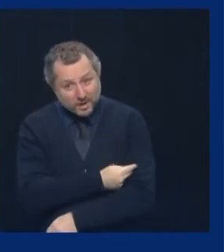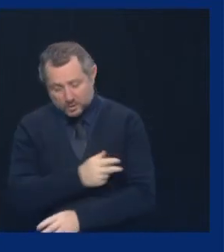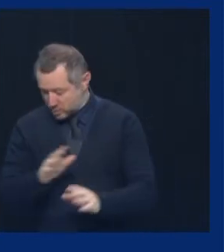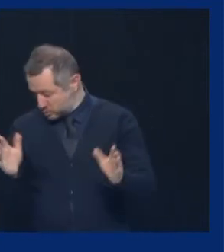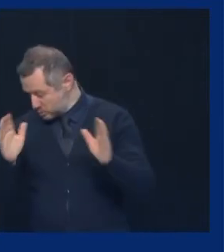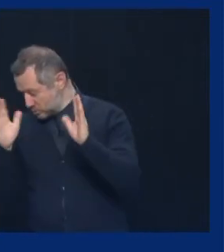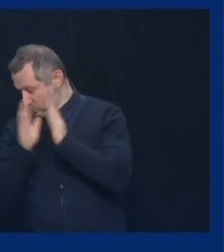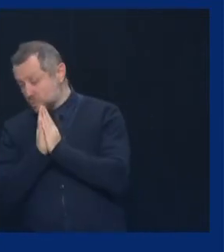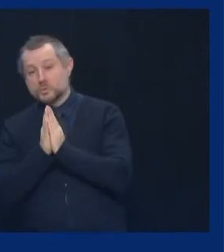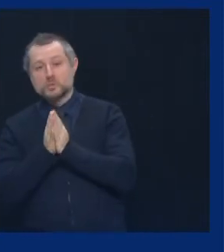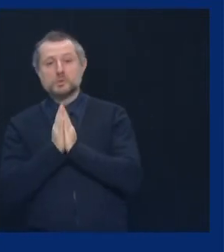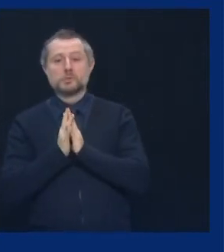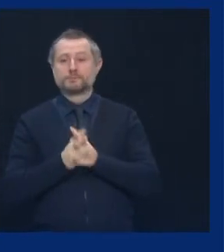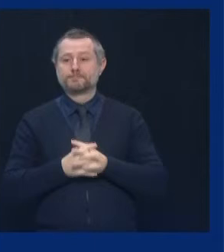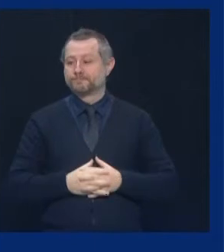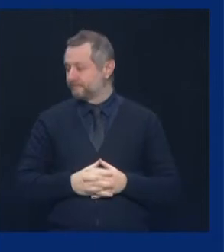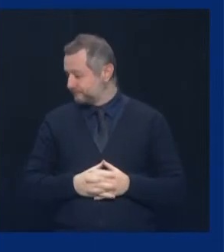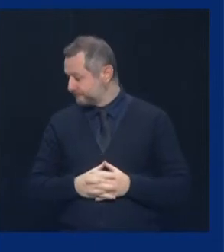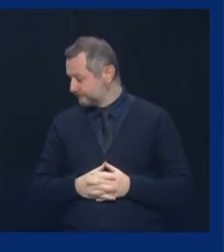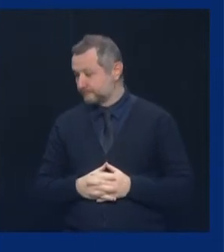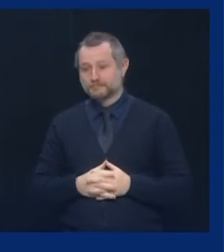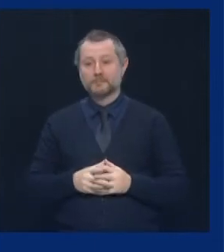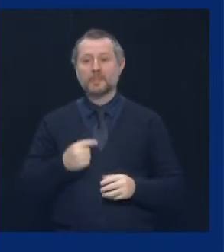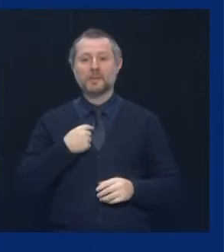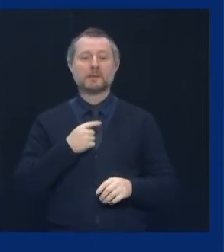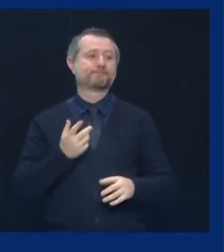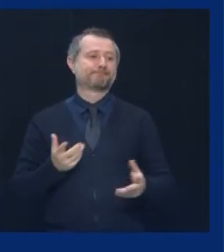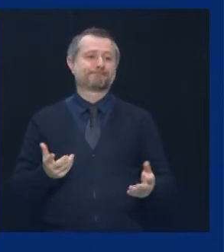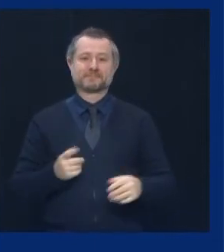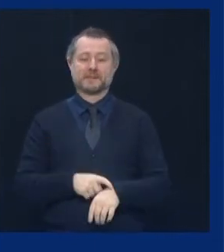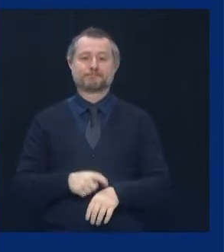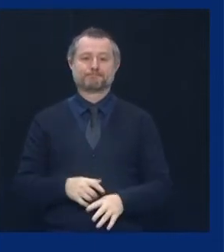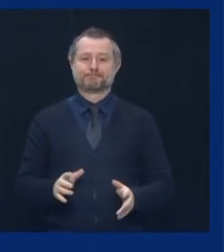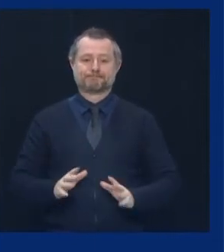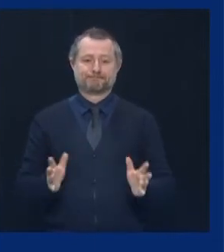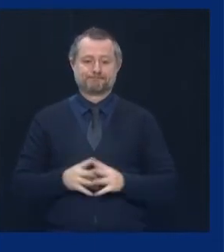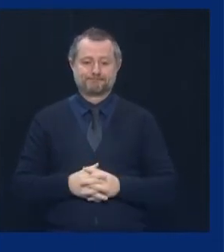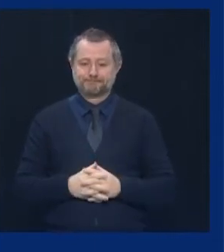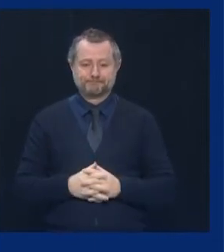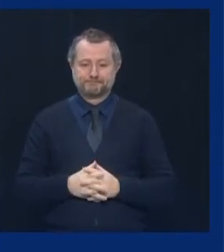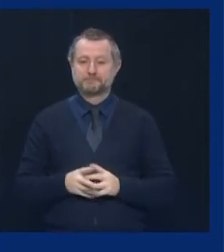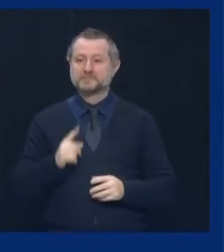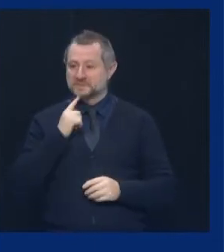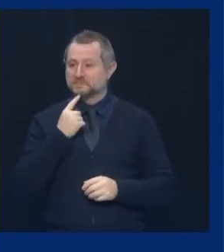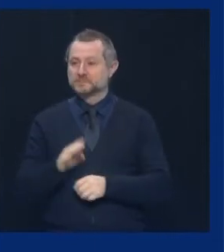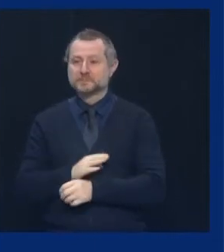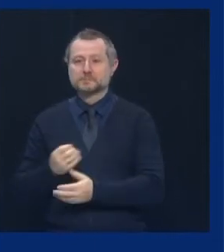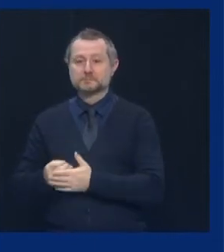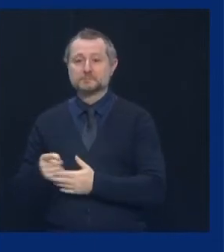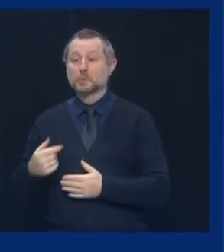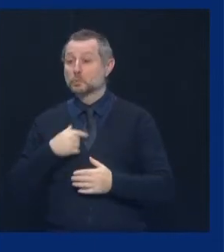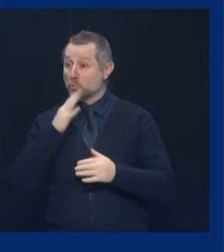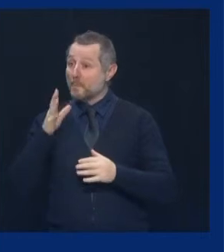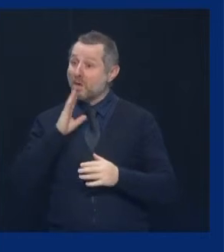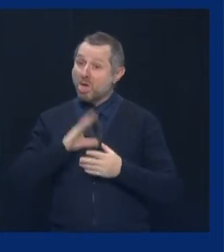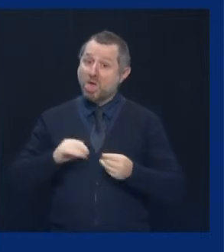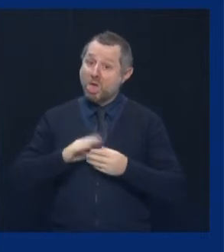UNTIL YOU HIT CRITICAL MASS FOR